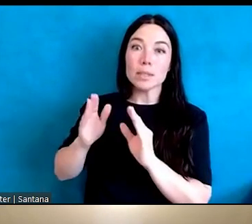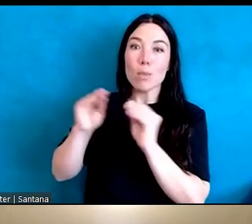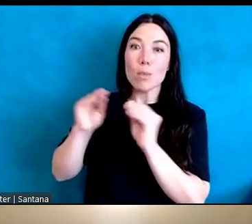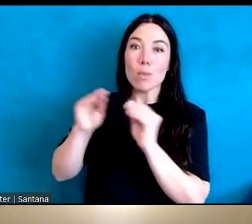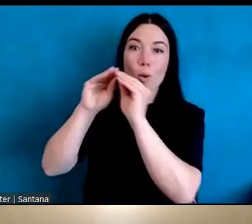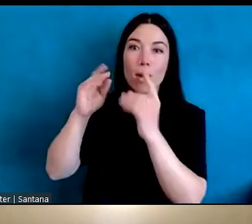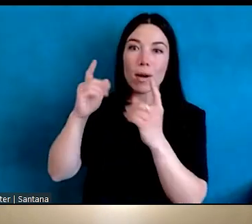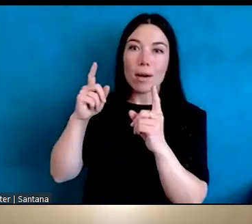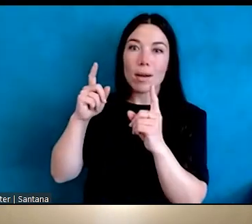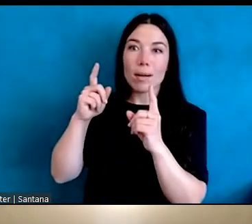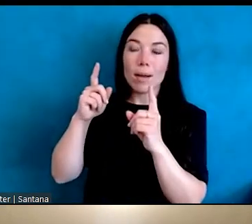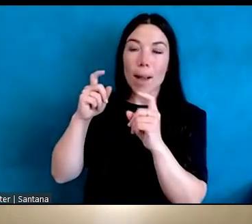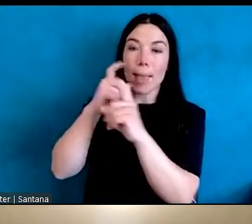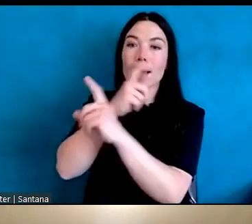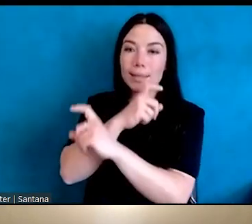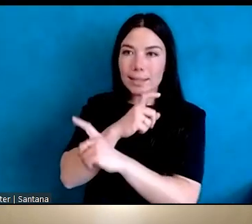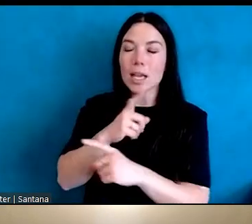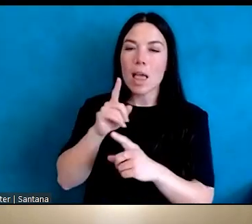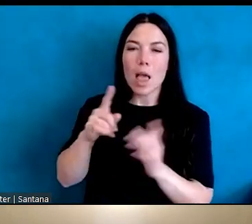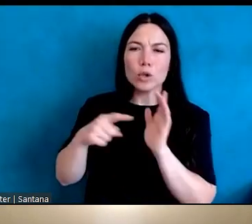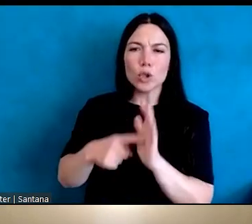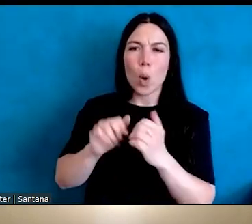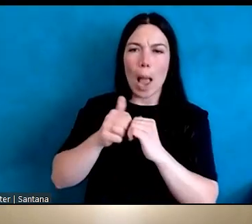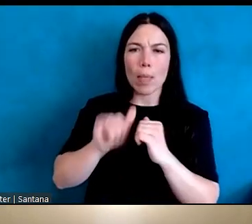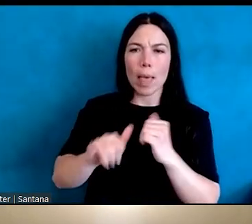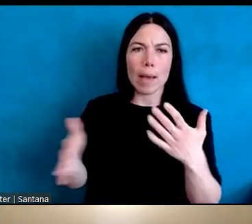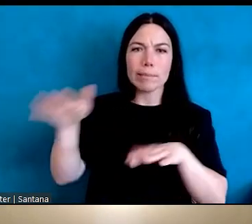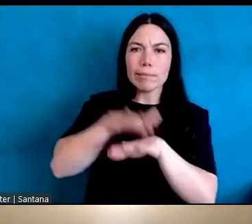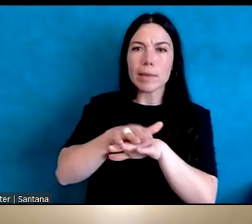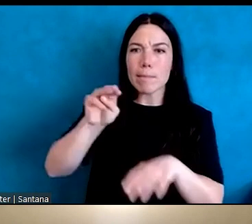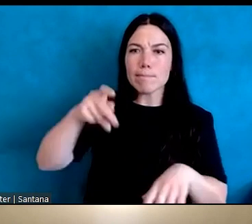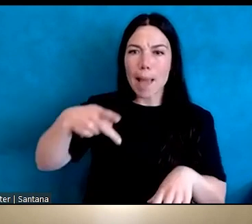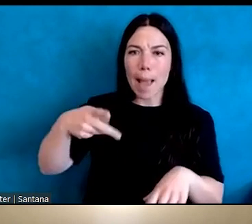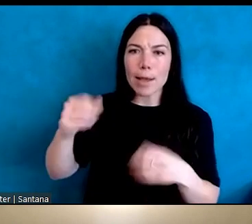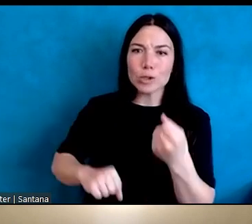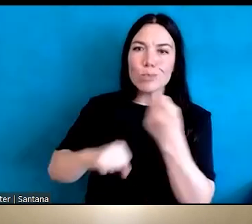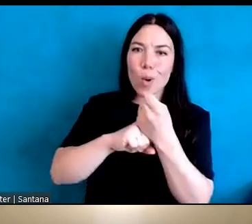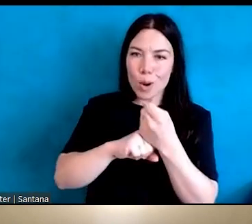supports and influences acquisition is complex.